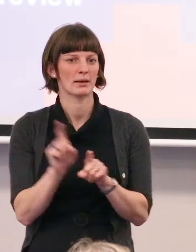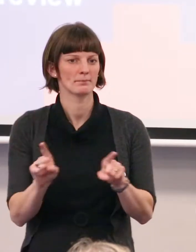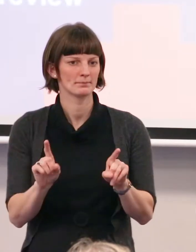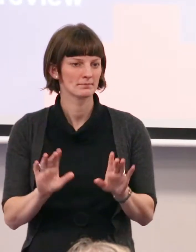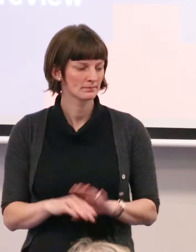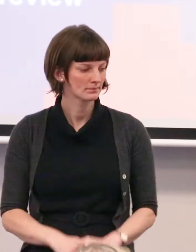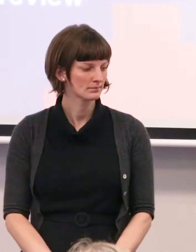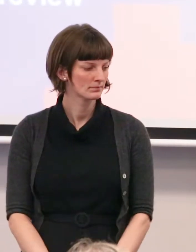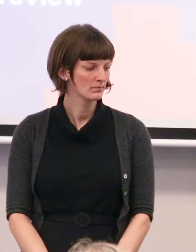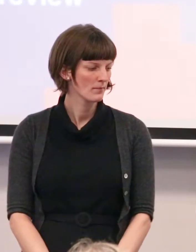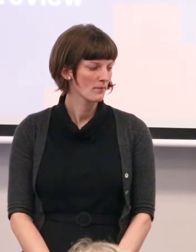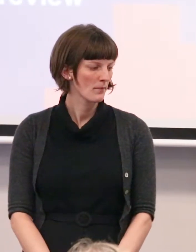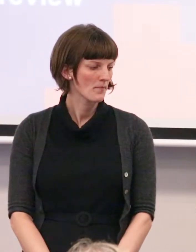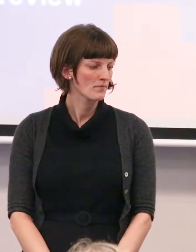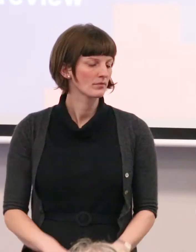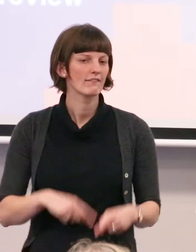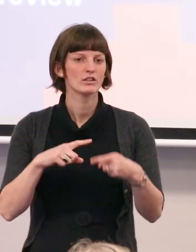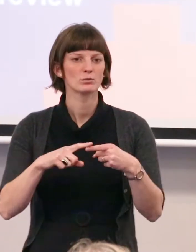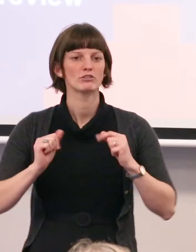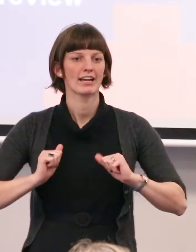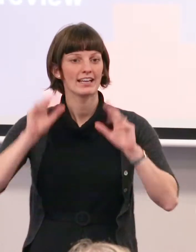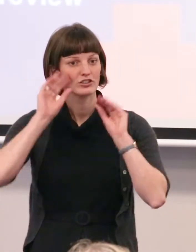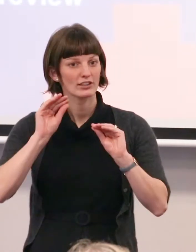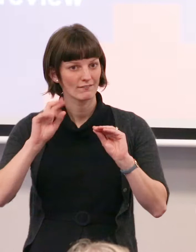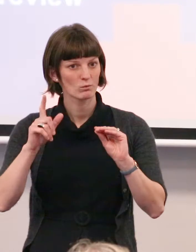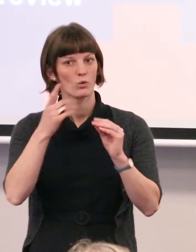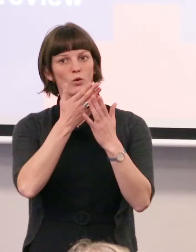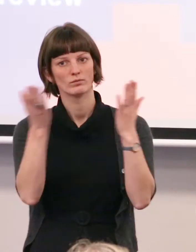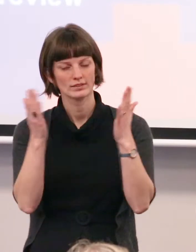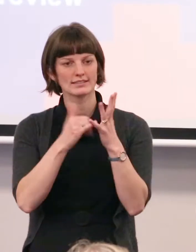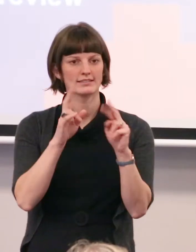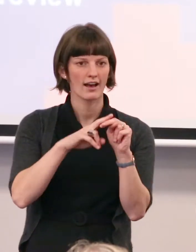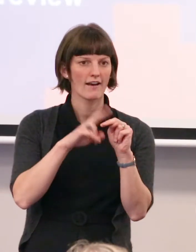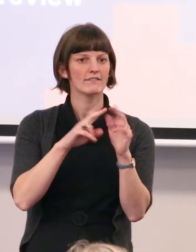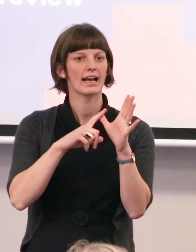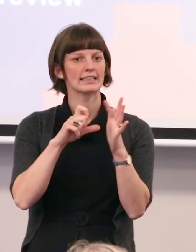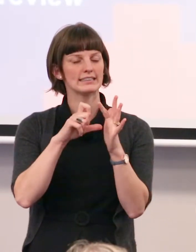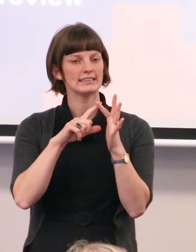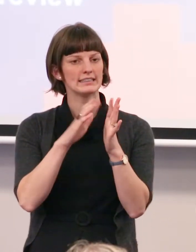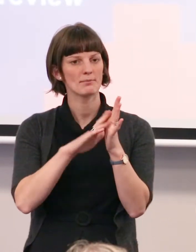The first one is training in education for academic and teaching staff. So under